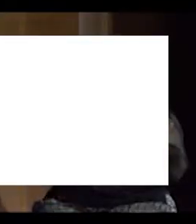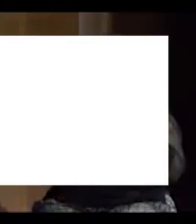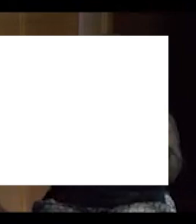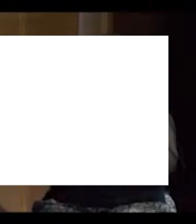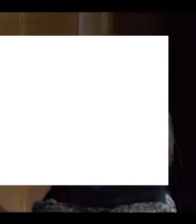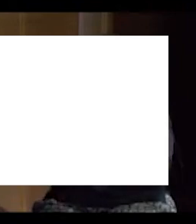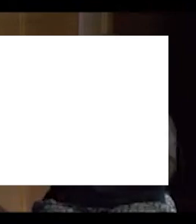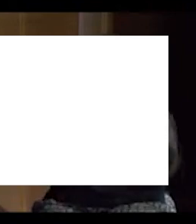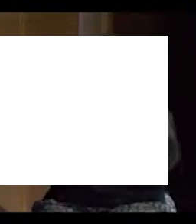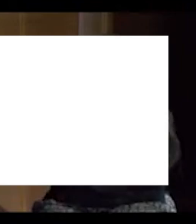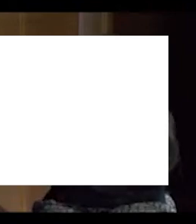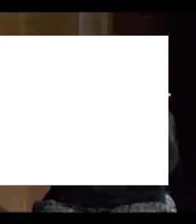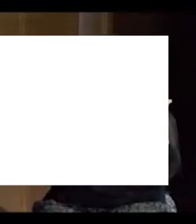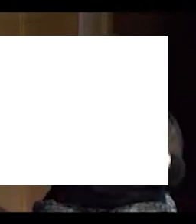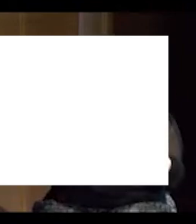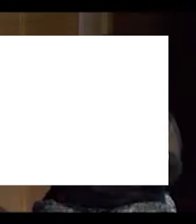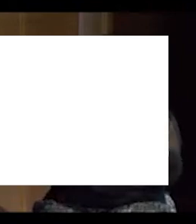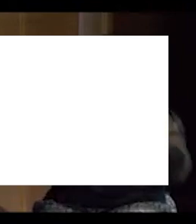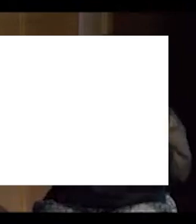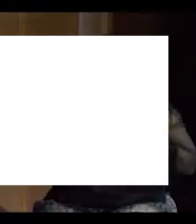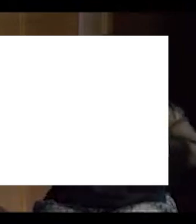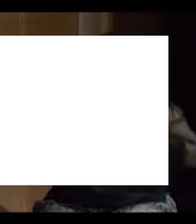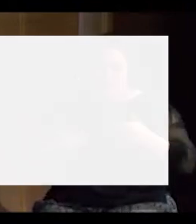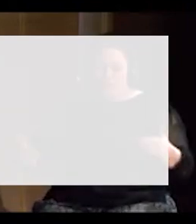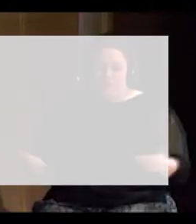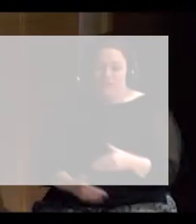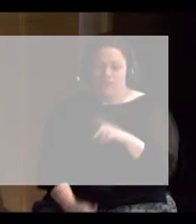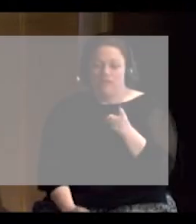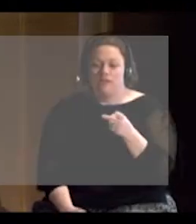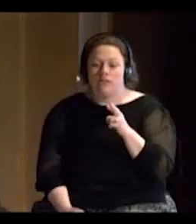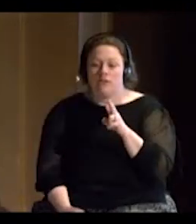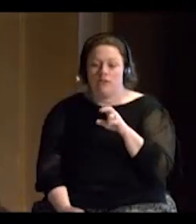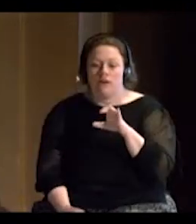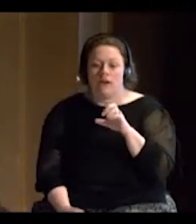It's now my pleasure to introduce Dr. Ricardo Betancur.